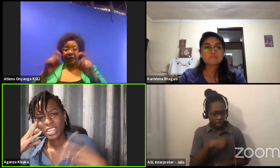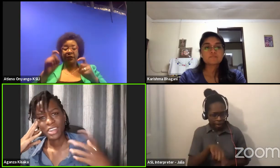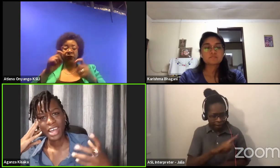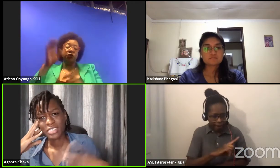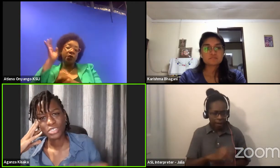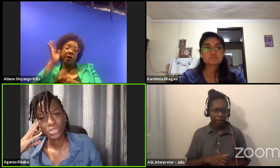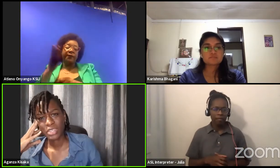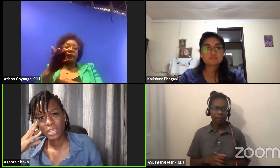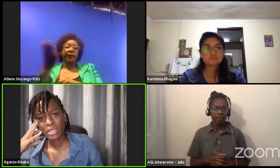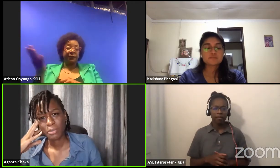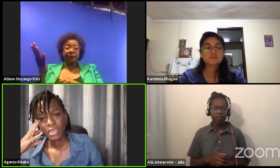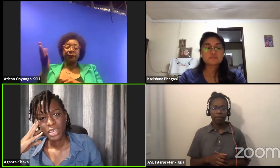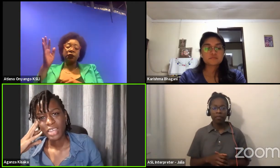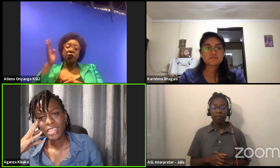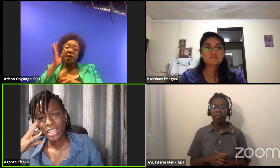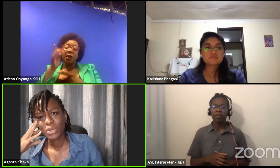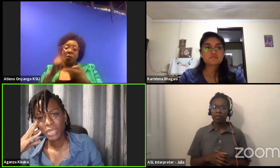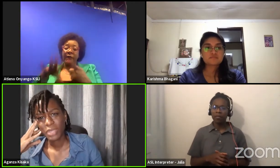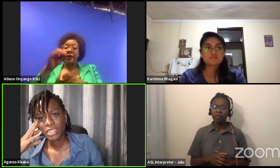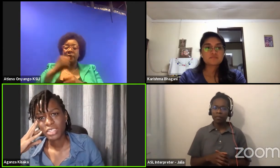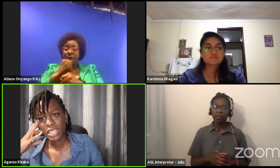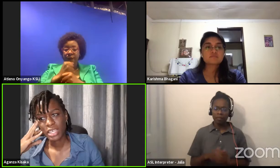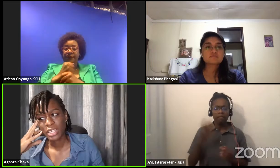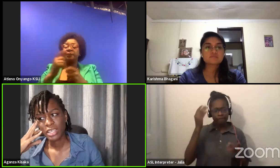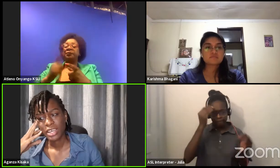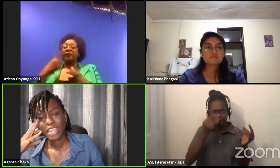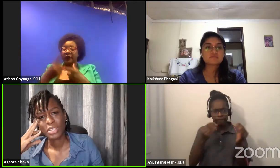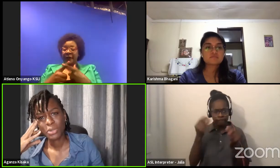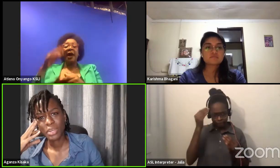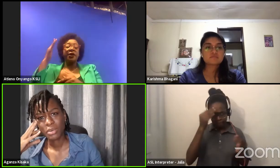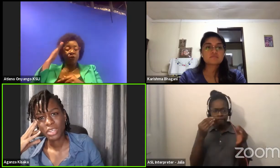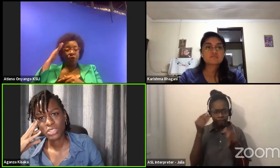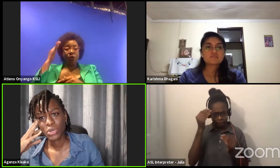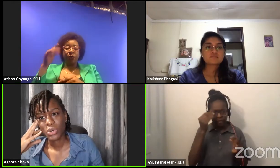I need to hear actors do them. And then I know what they're saying. I know where they want to go